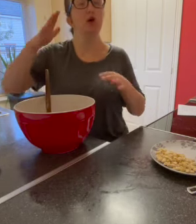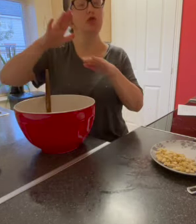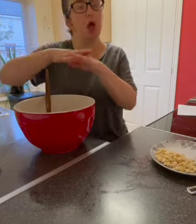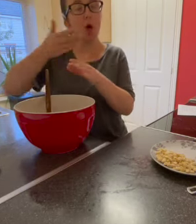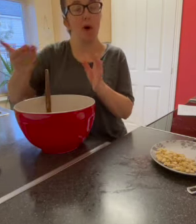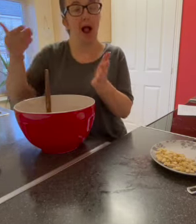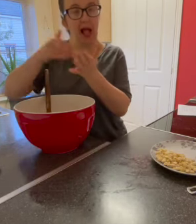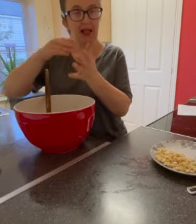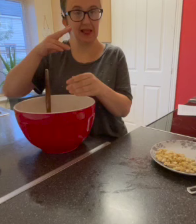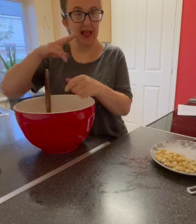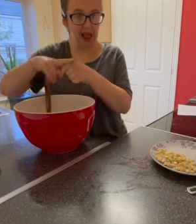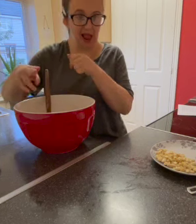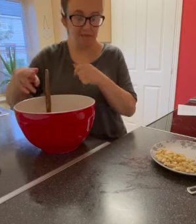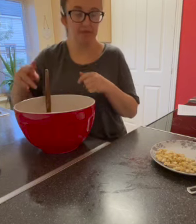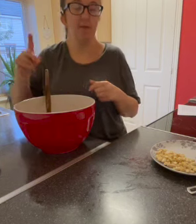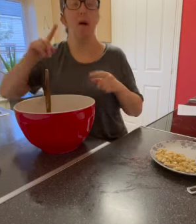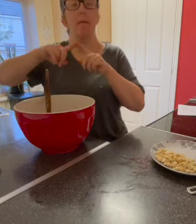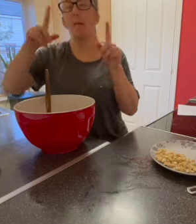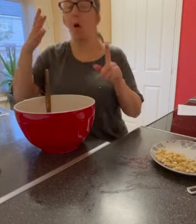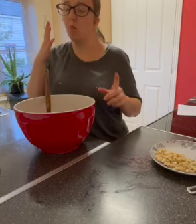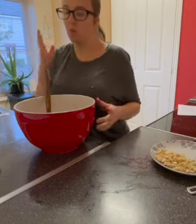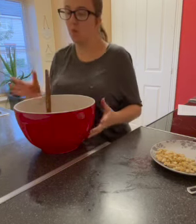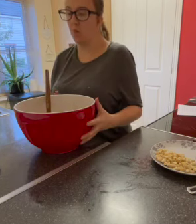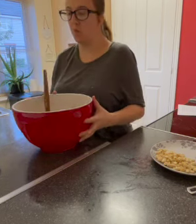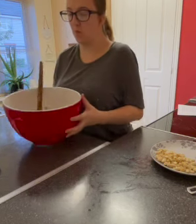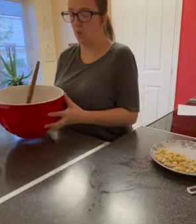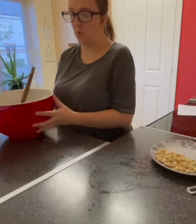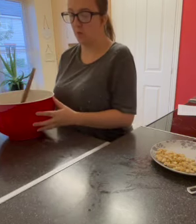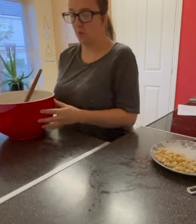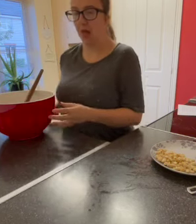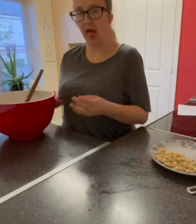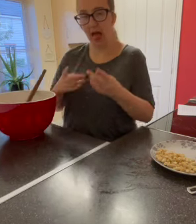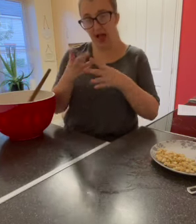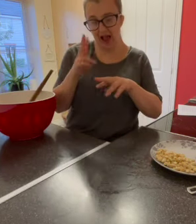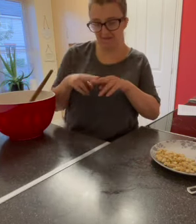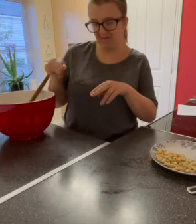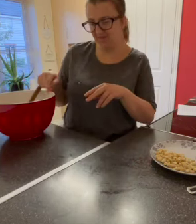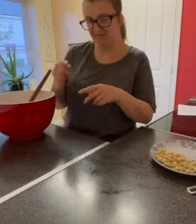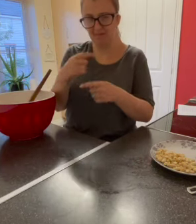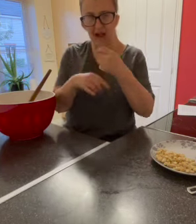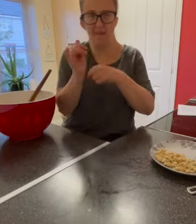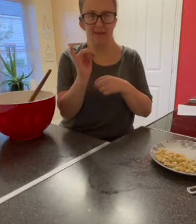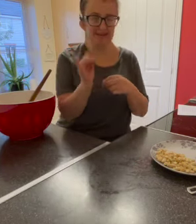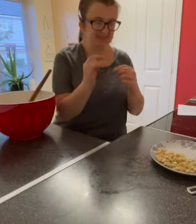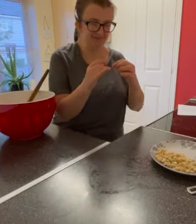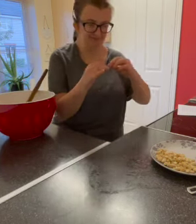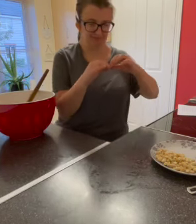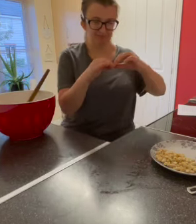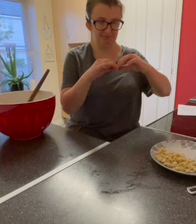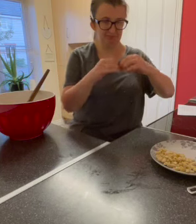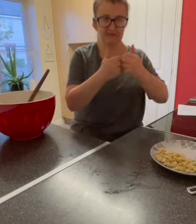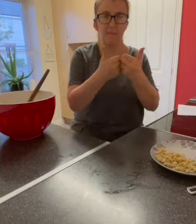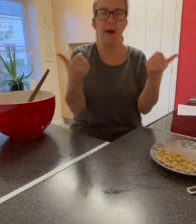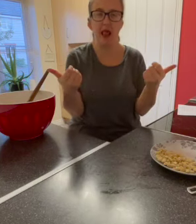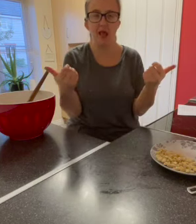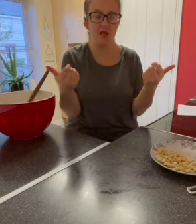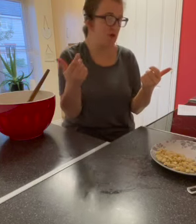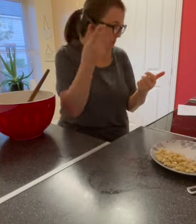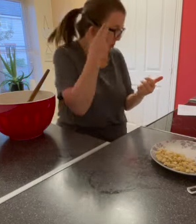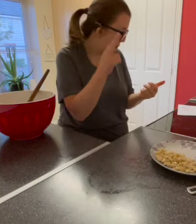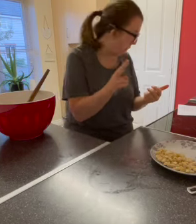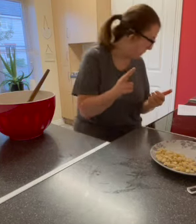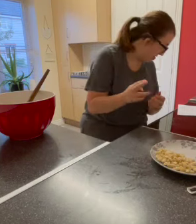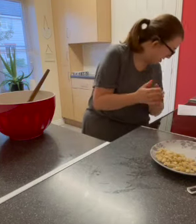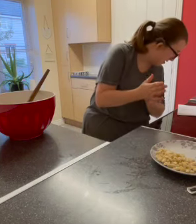Slowing add the Egg but if it became spilt. call